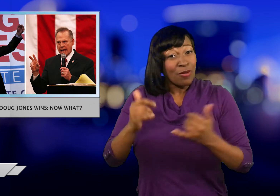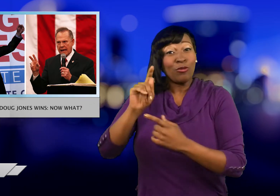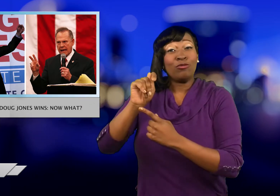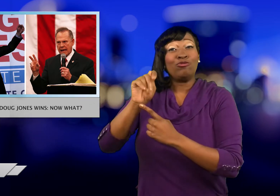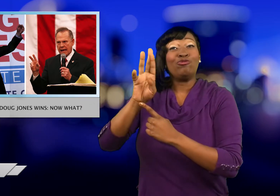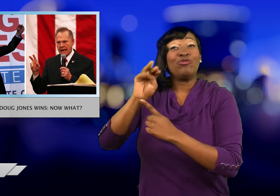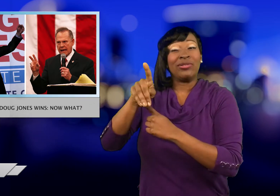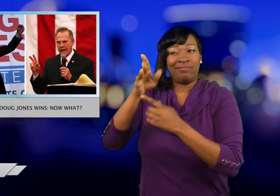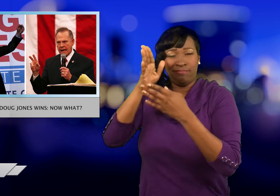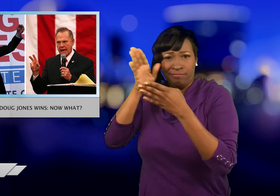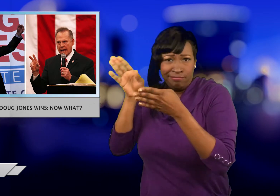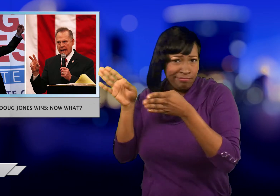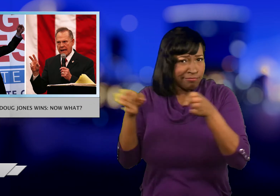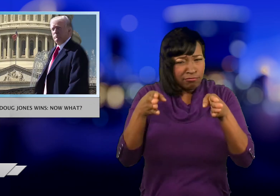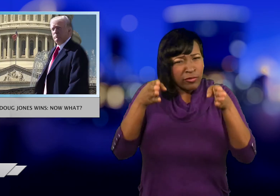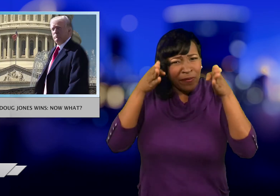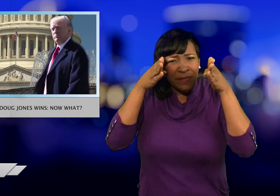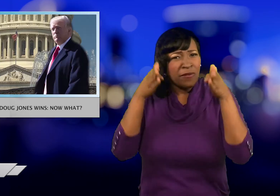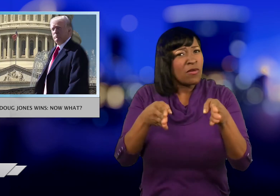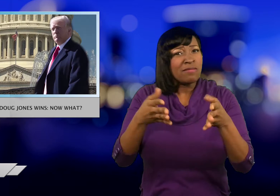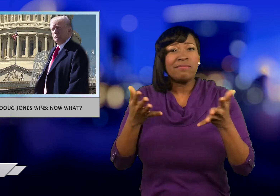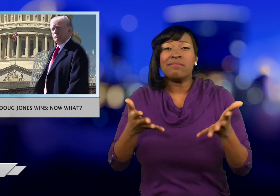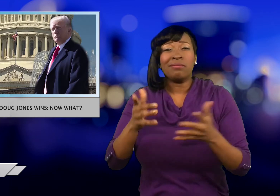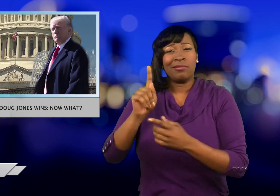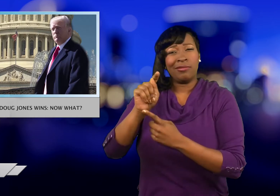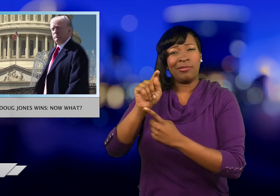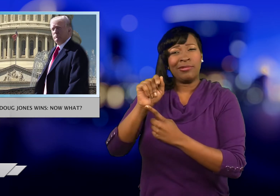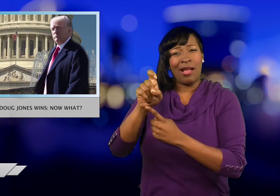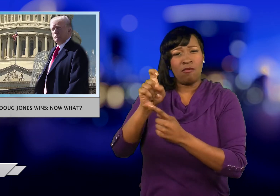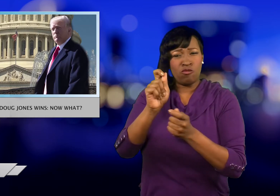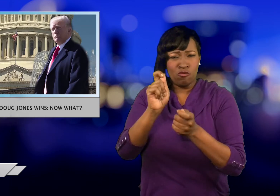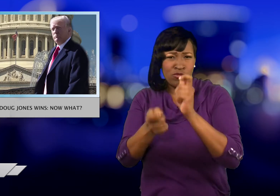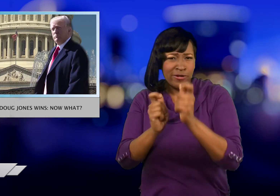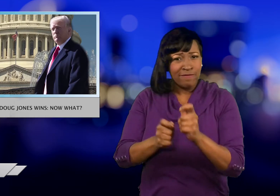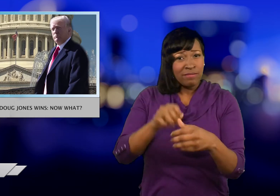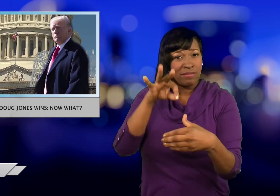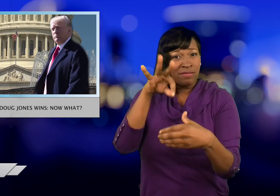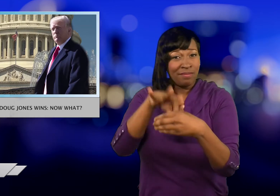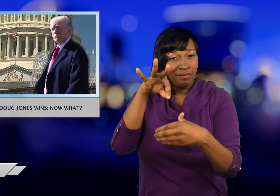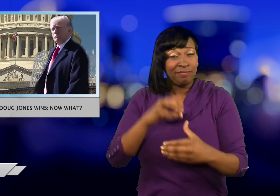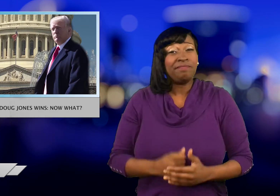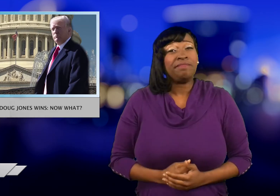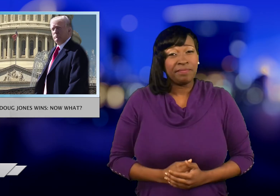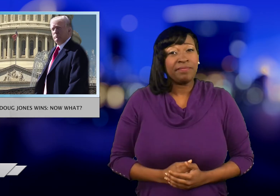But now Trump is turning his attention to the upcoming tax reform vote.